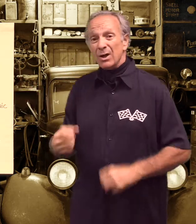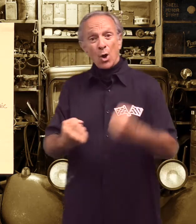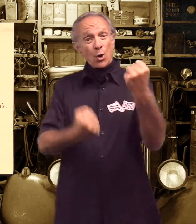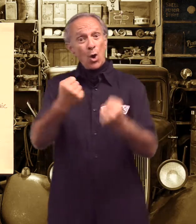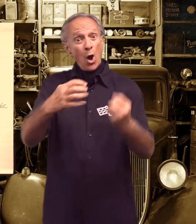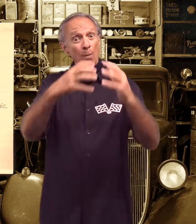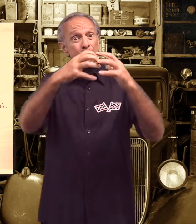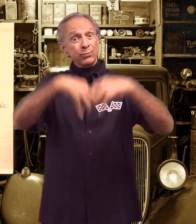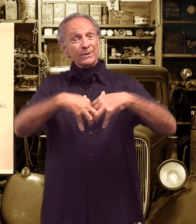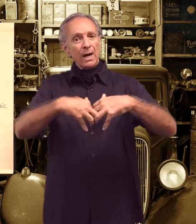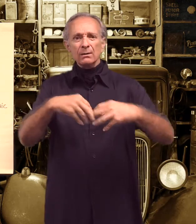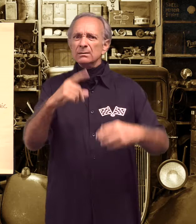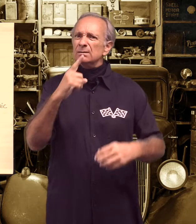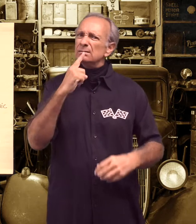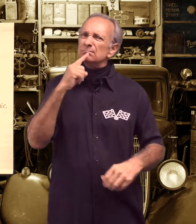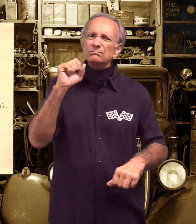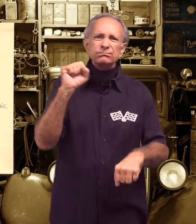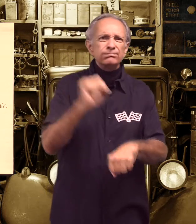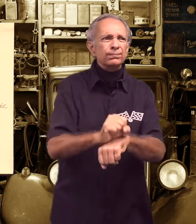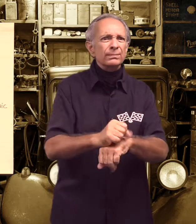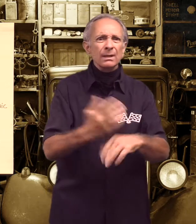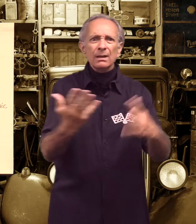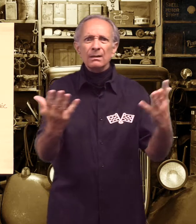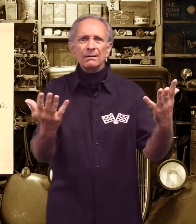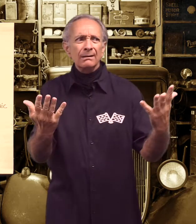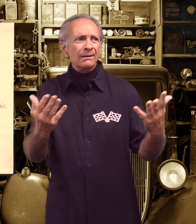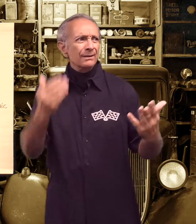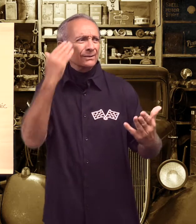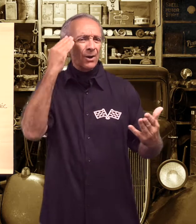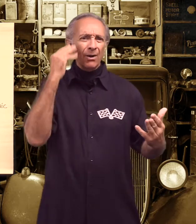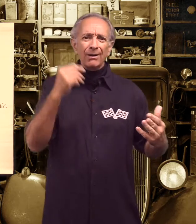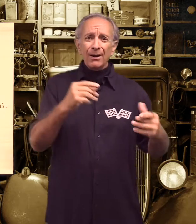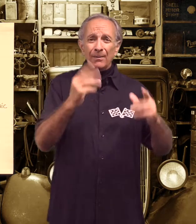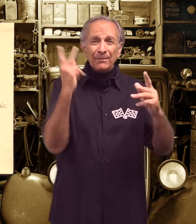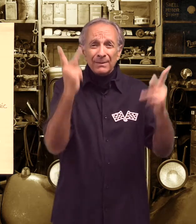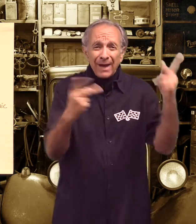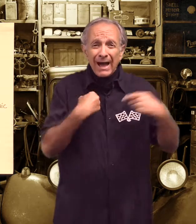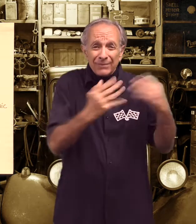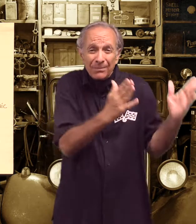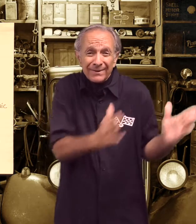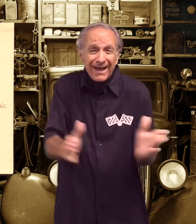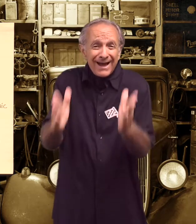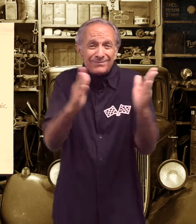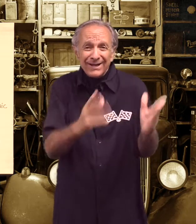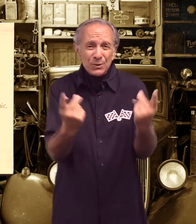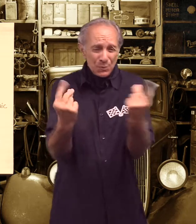Car Breakdowns... True business... you know sometimes people have plans